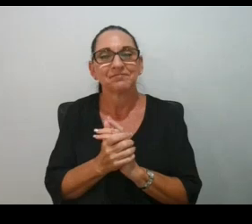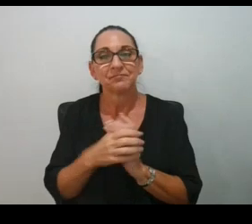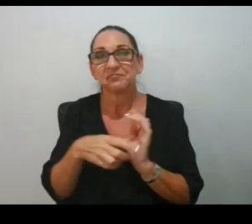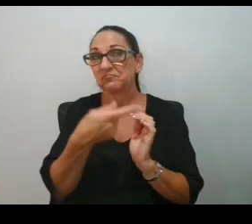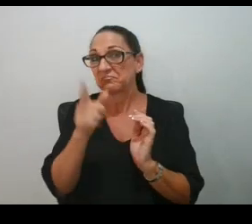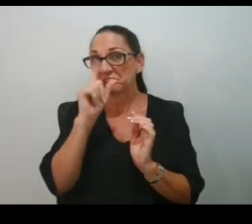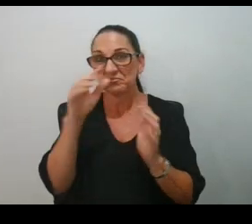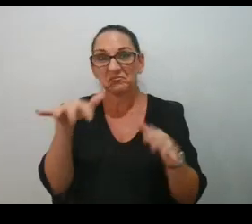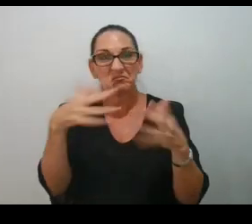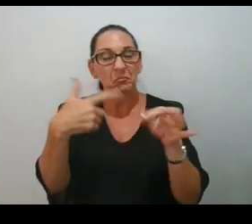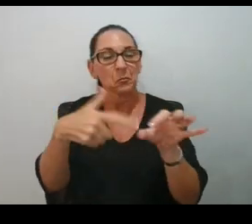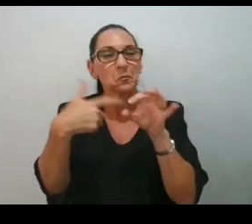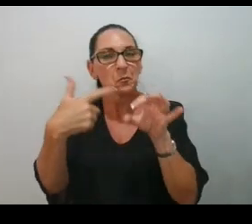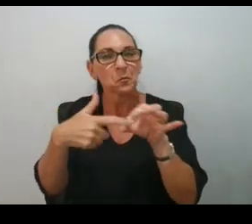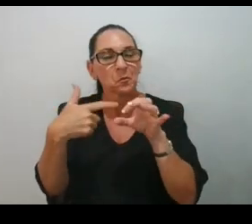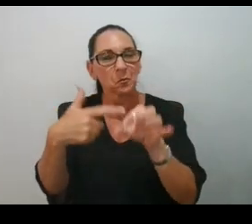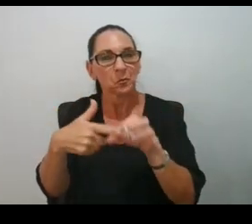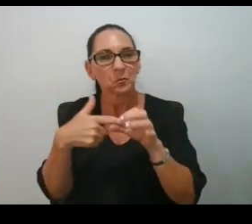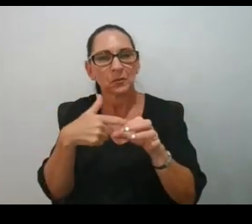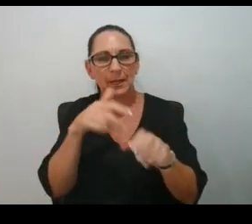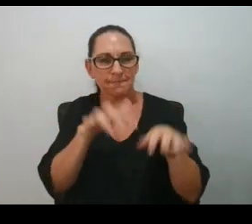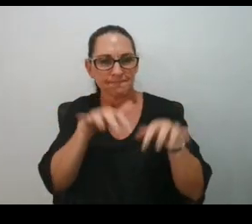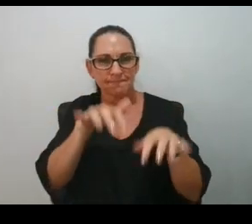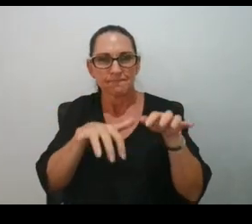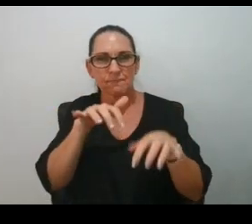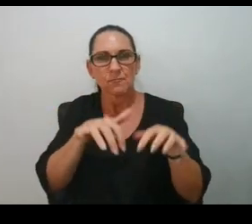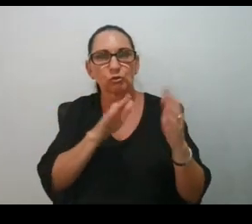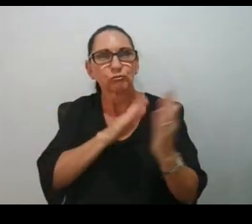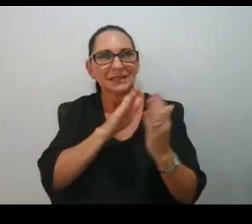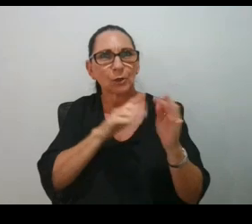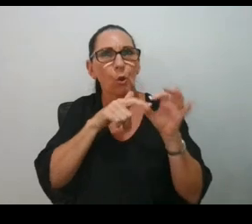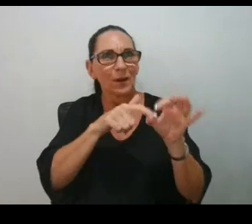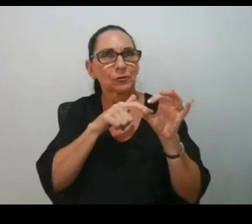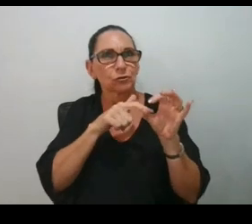question box you can type those into and we'll take a look at those at the Q&A section at the